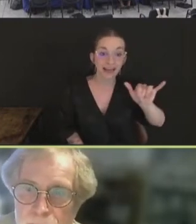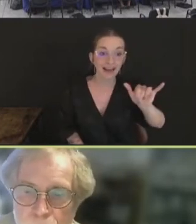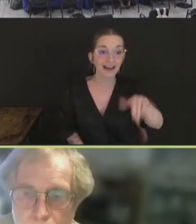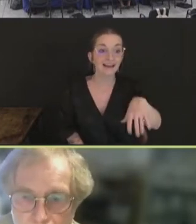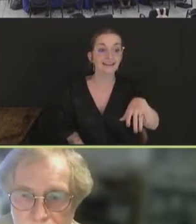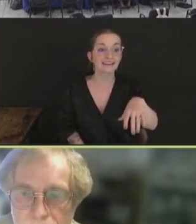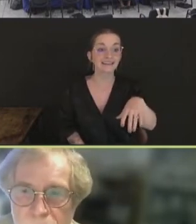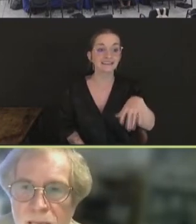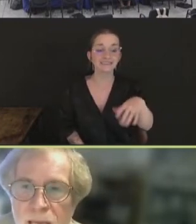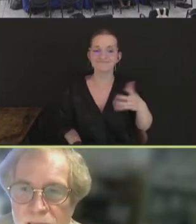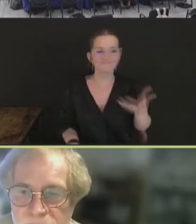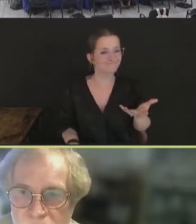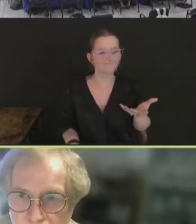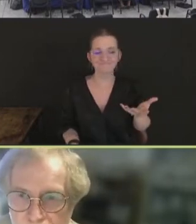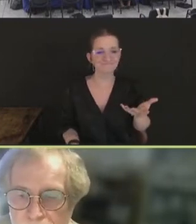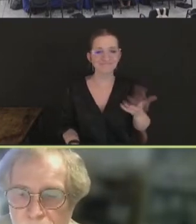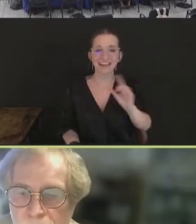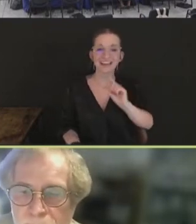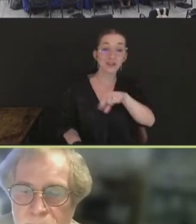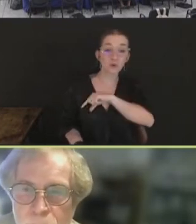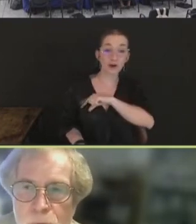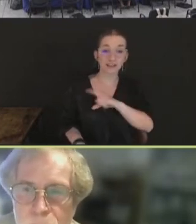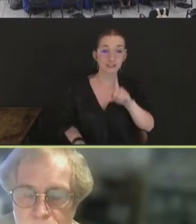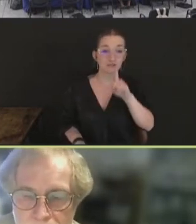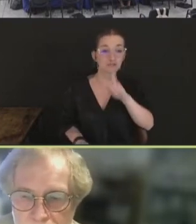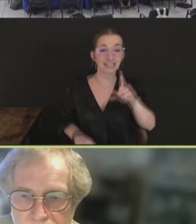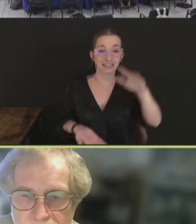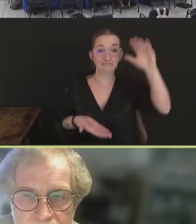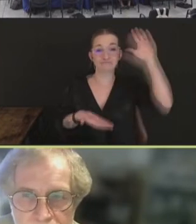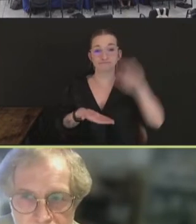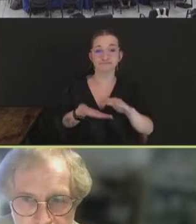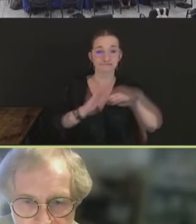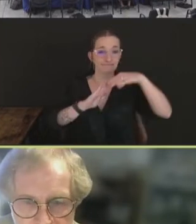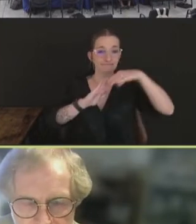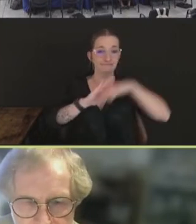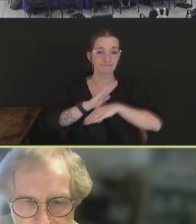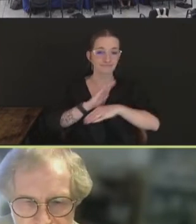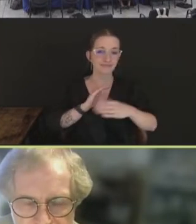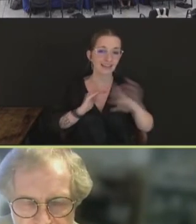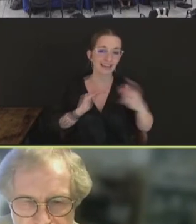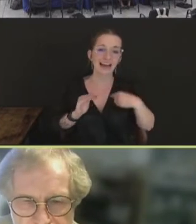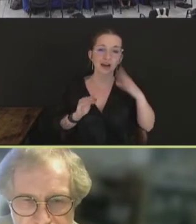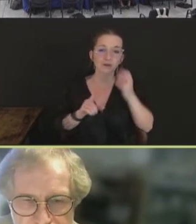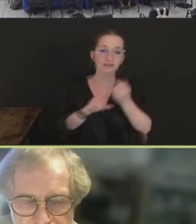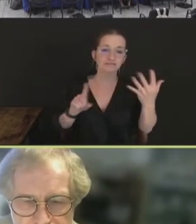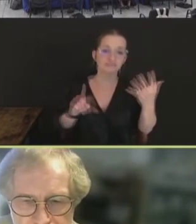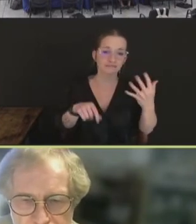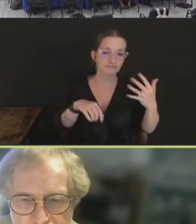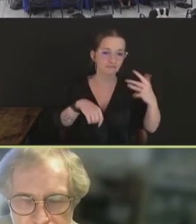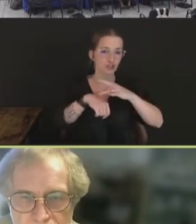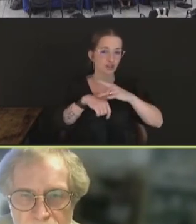The quality has suffered, and I will get into that. Next, please.